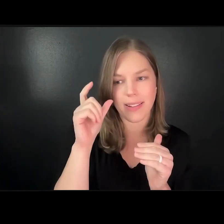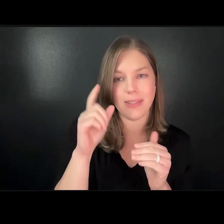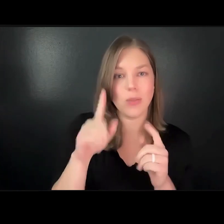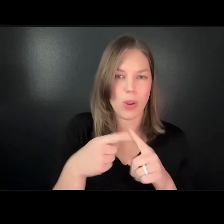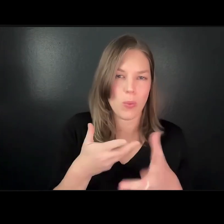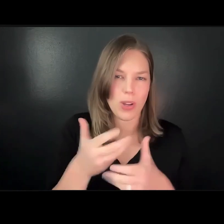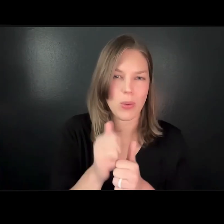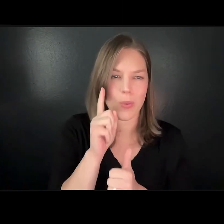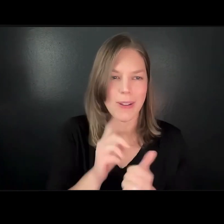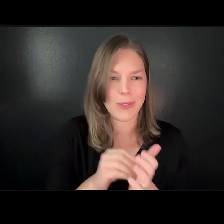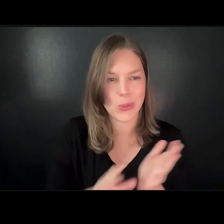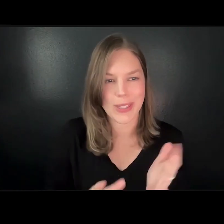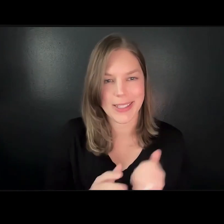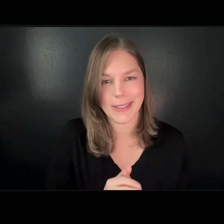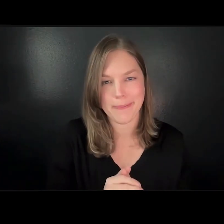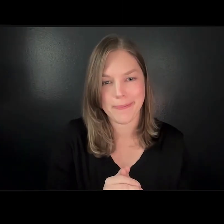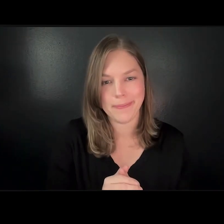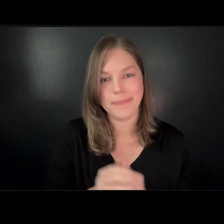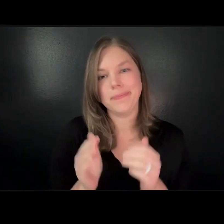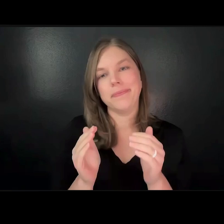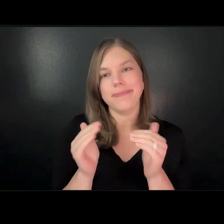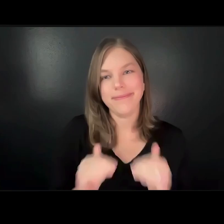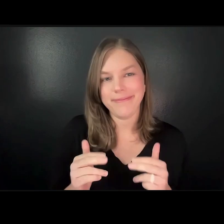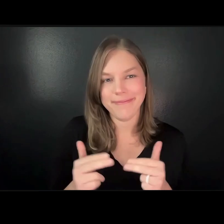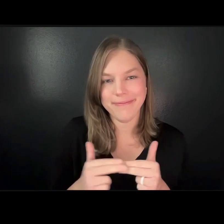lens with deaf students. Next slide.